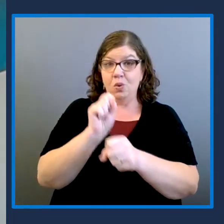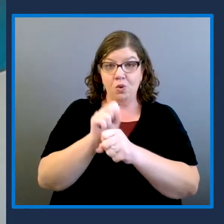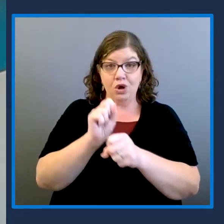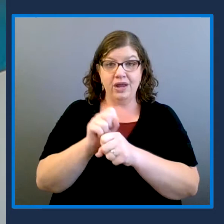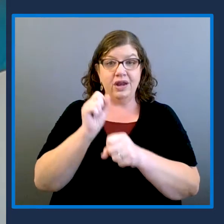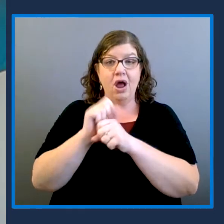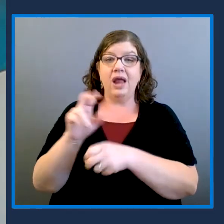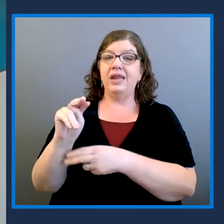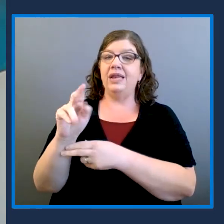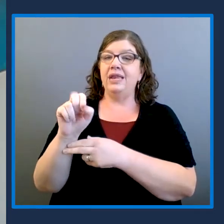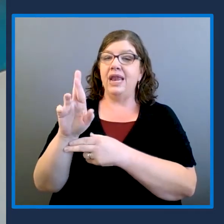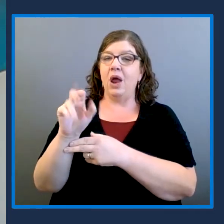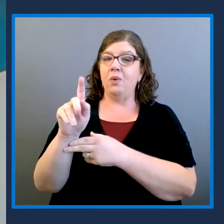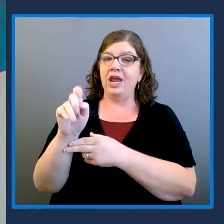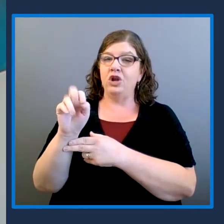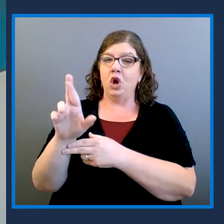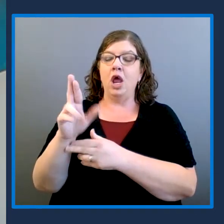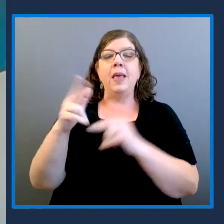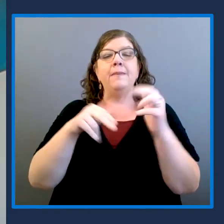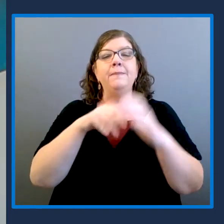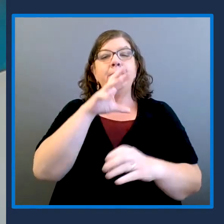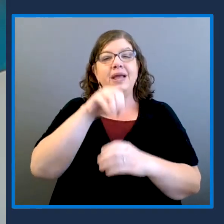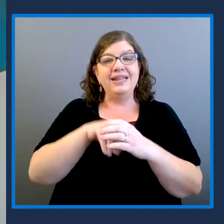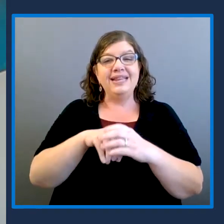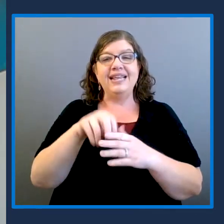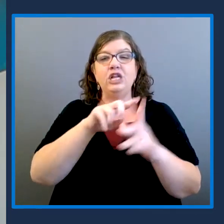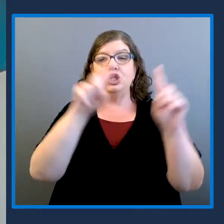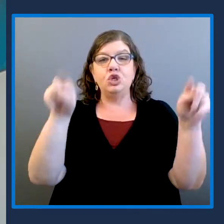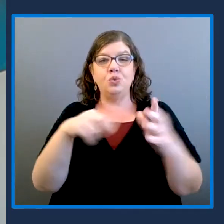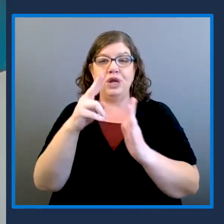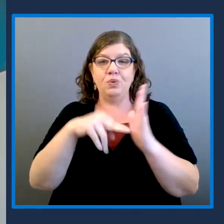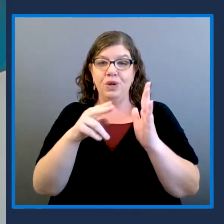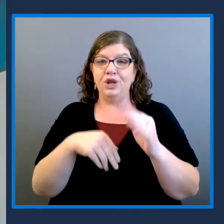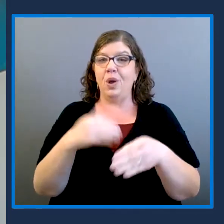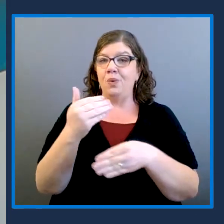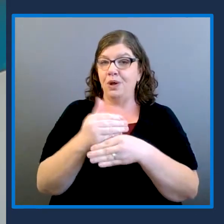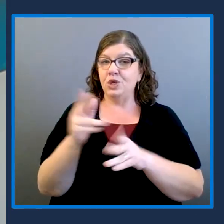few years working on narrator which is the built-in screen reader in windows to help